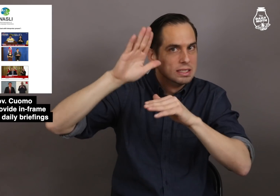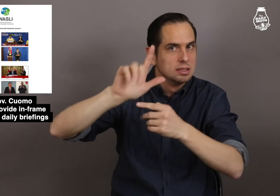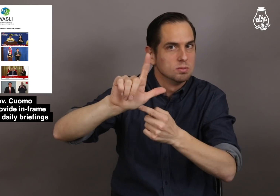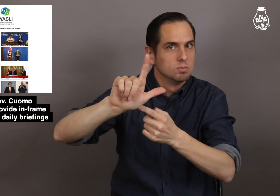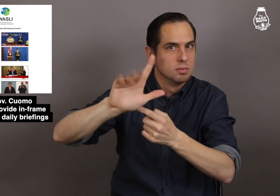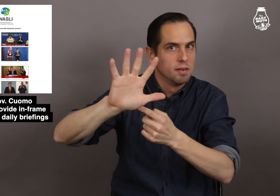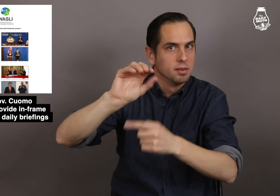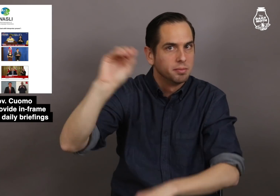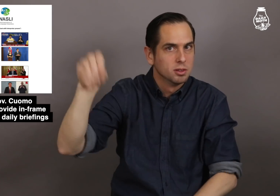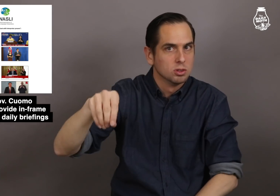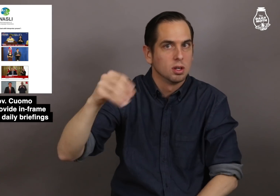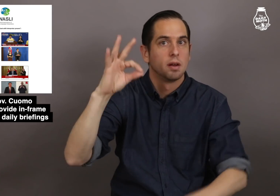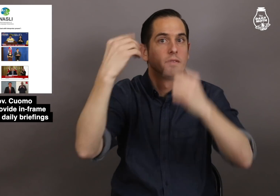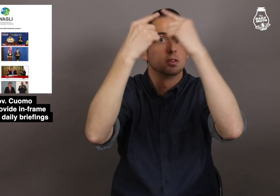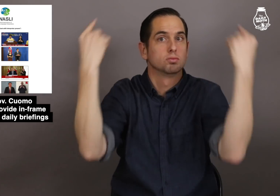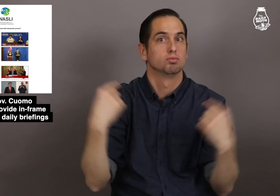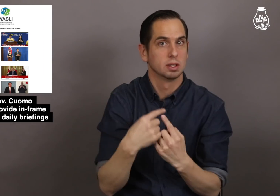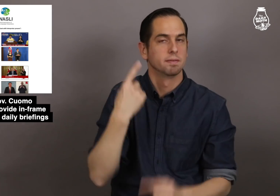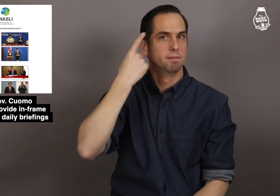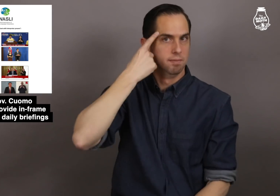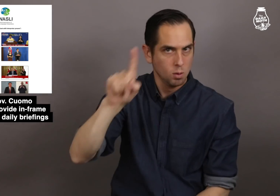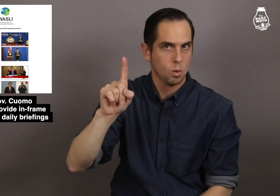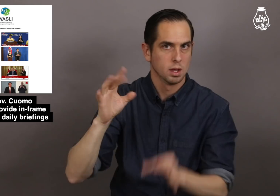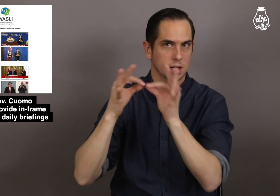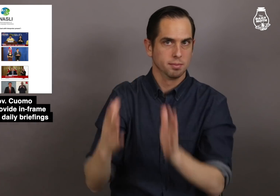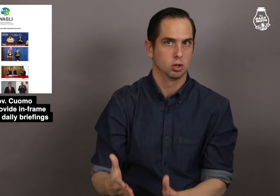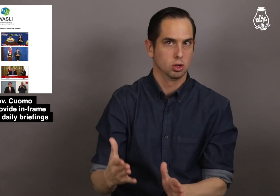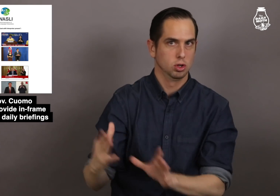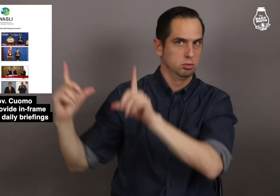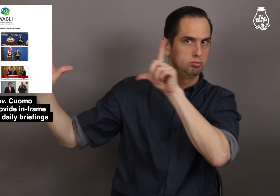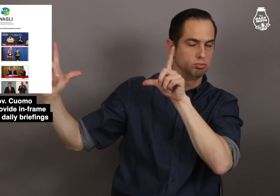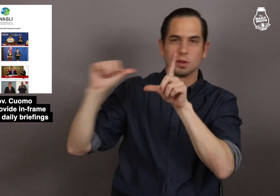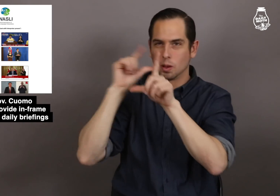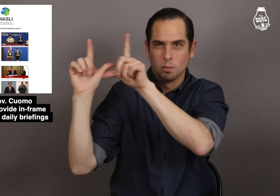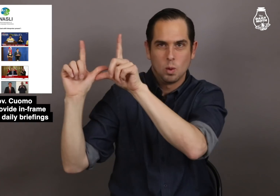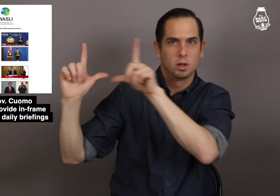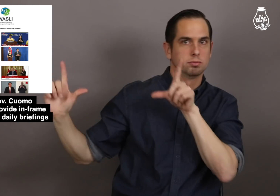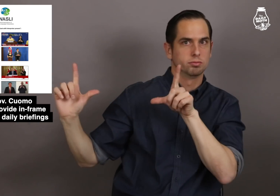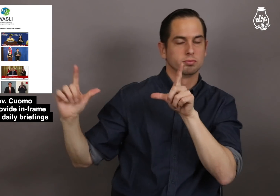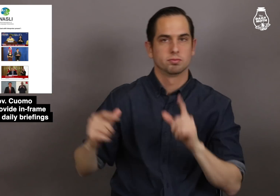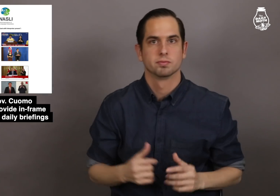at least 25% of the screen be dedicated to the interpreter.